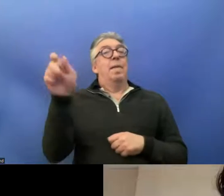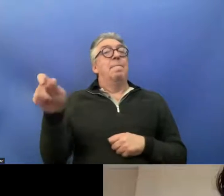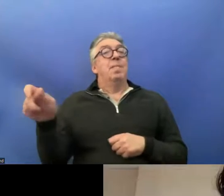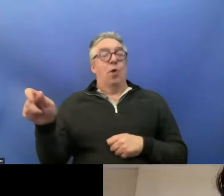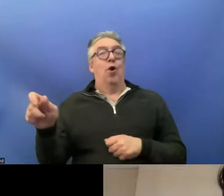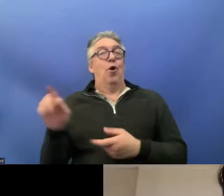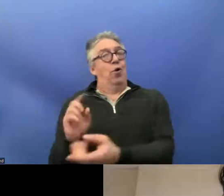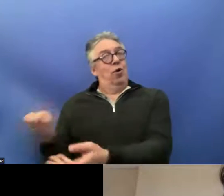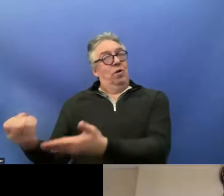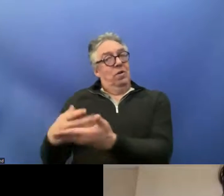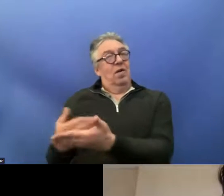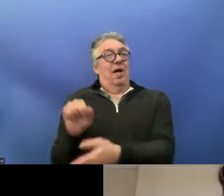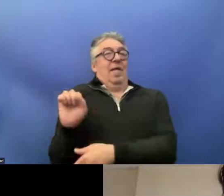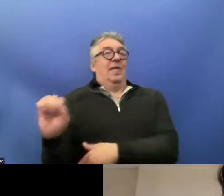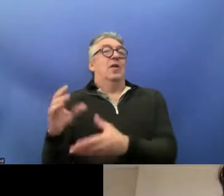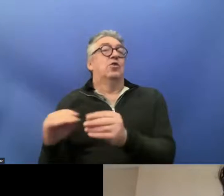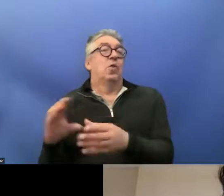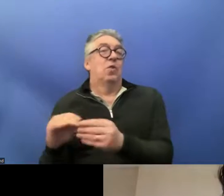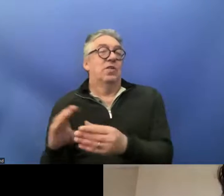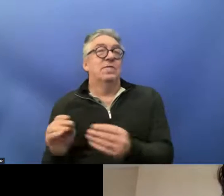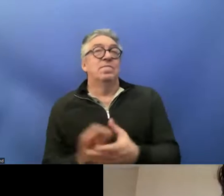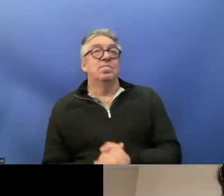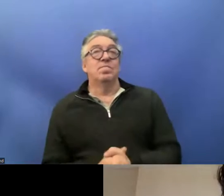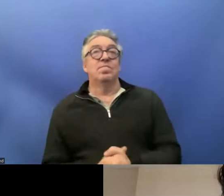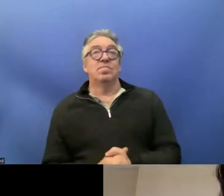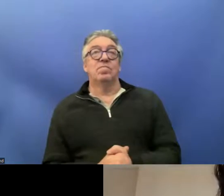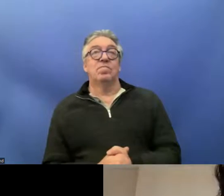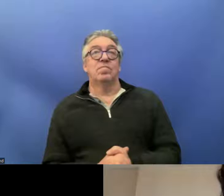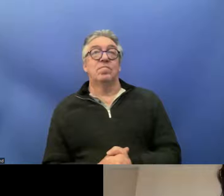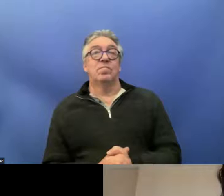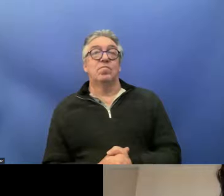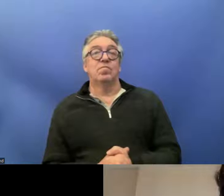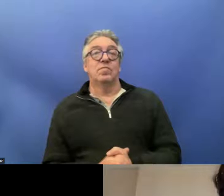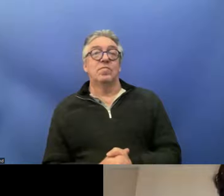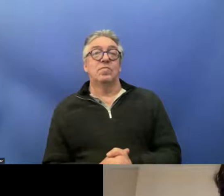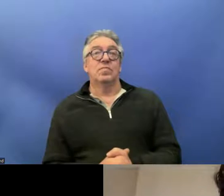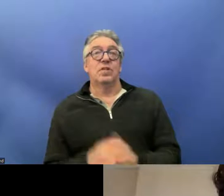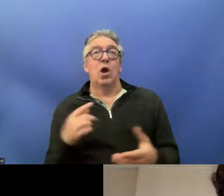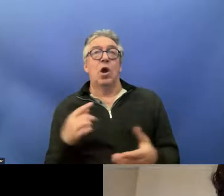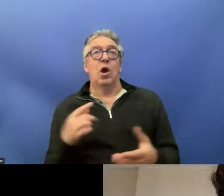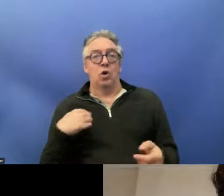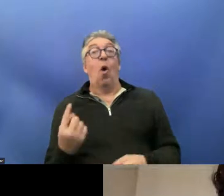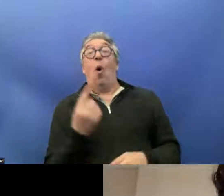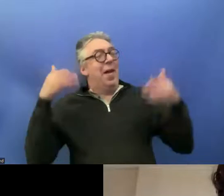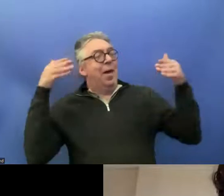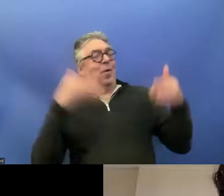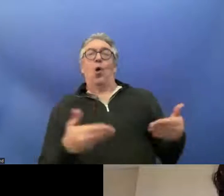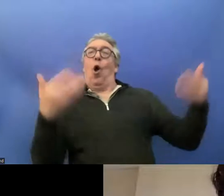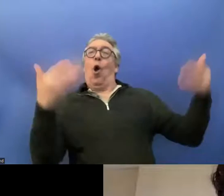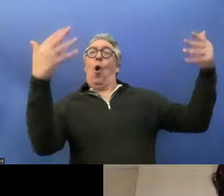their stories, but that's why we can't just focus on quantitative and ask the questions,